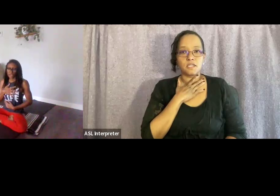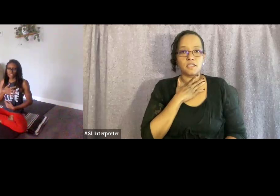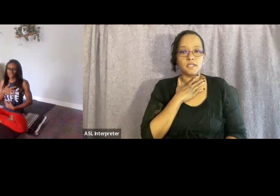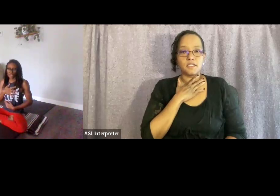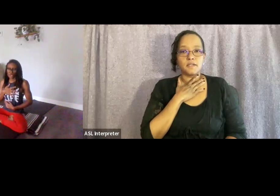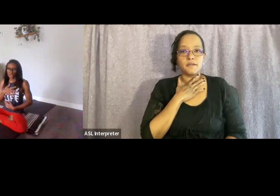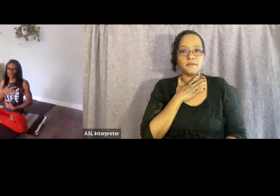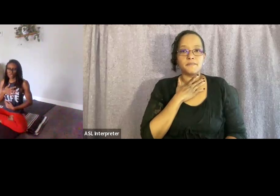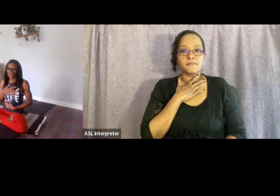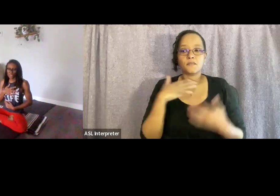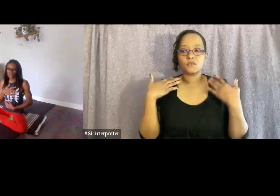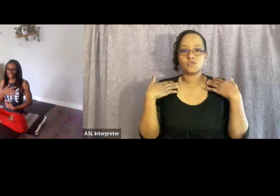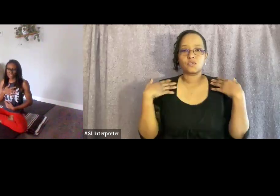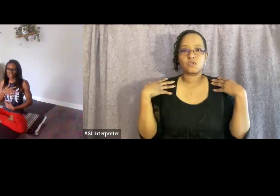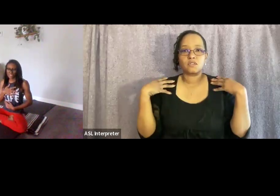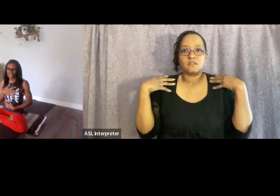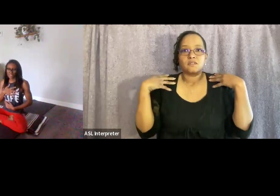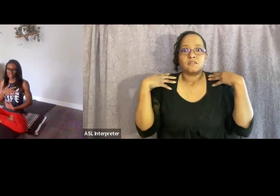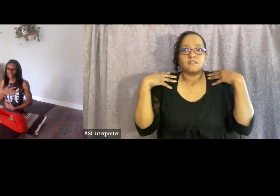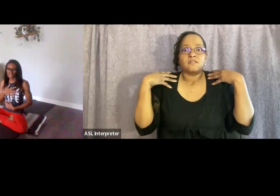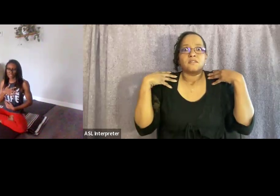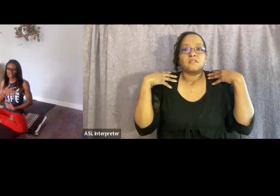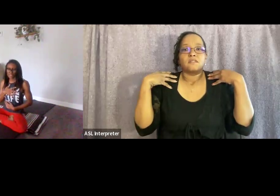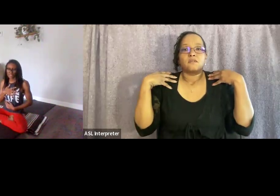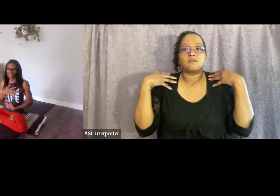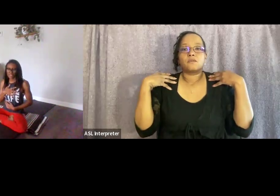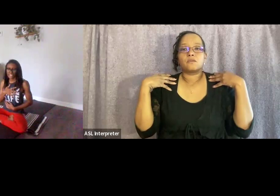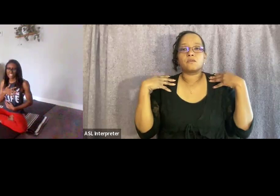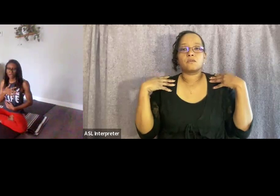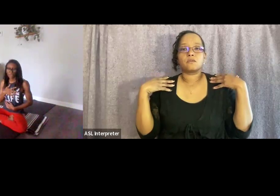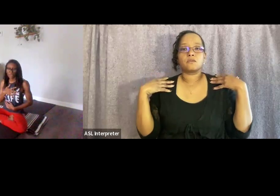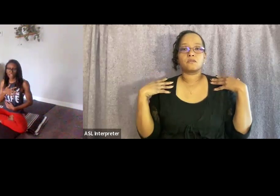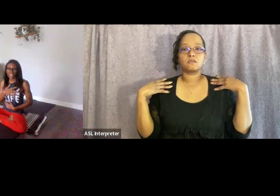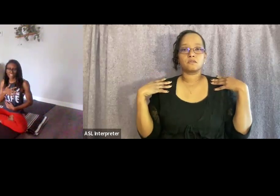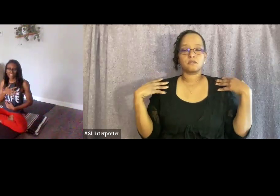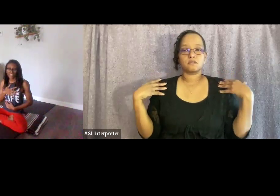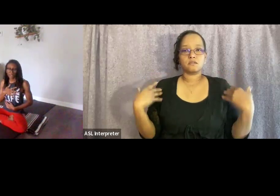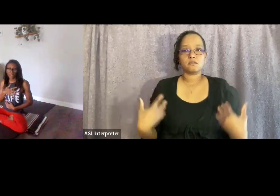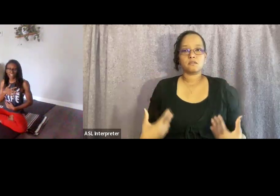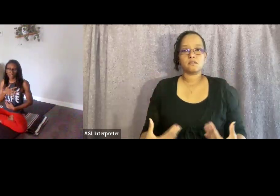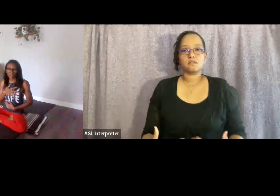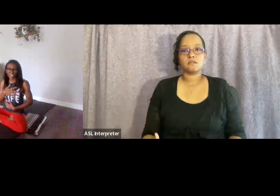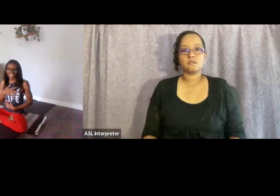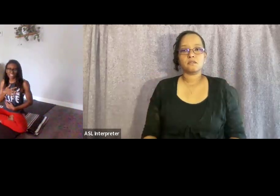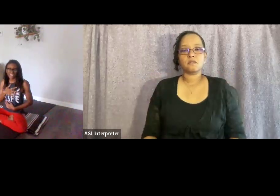Softening the shoulders away from the ears, allowing your body, the back of the body,